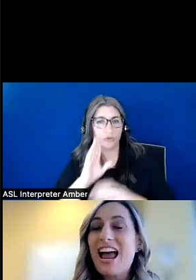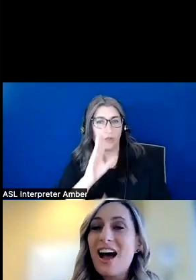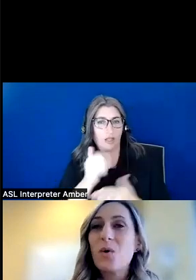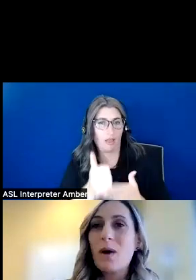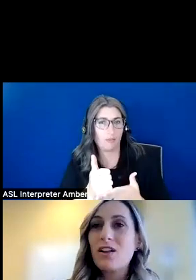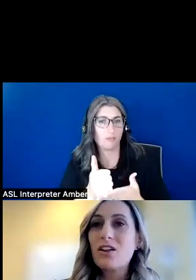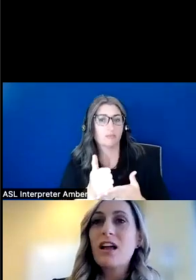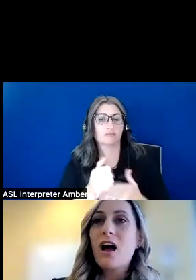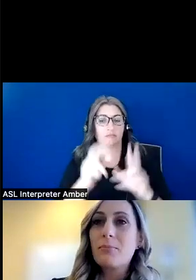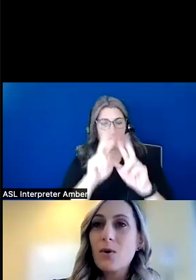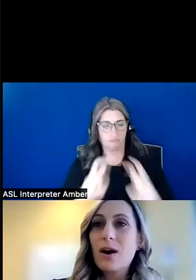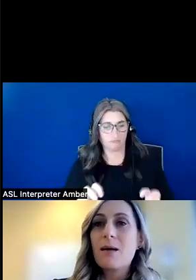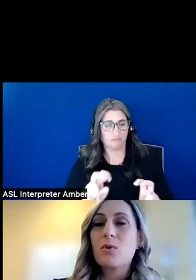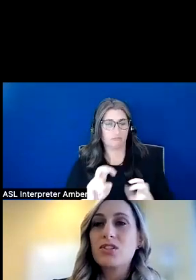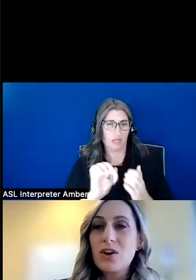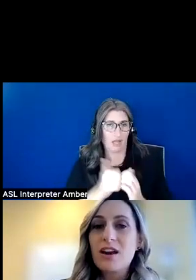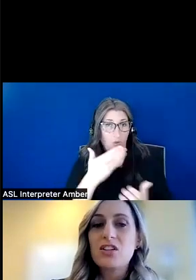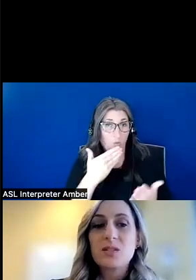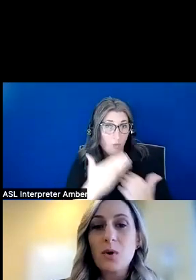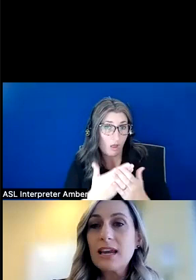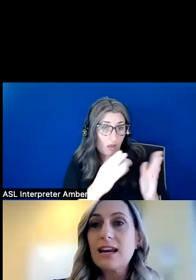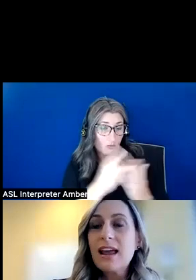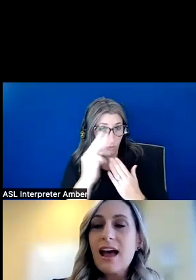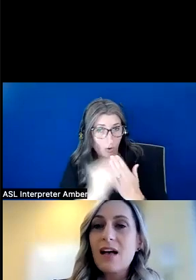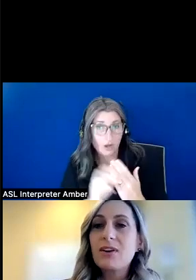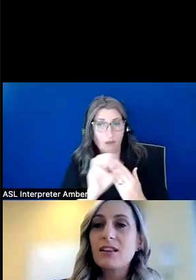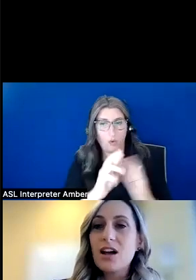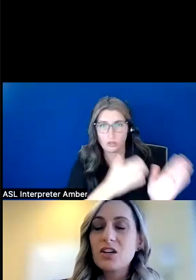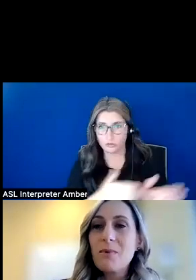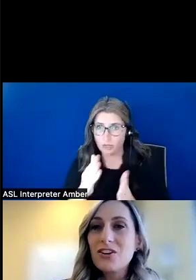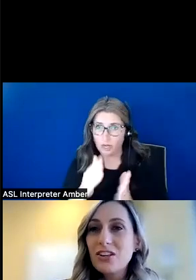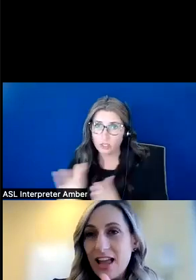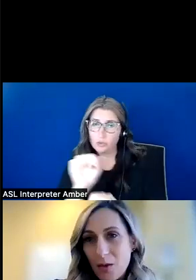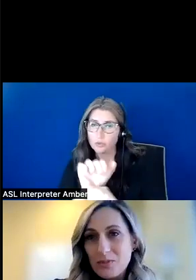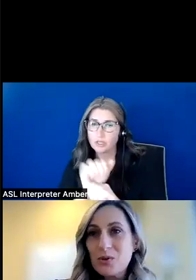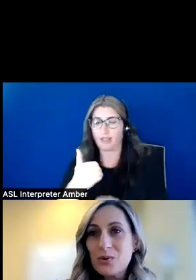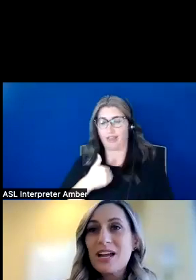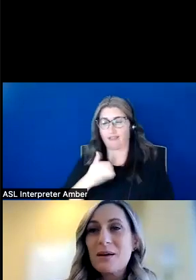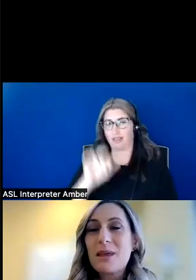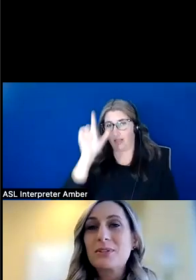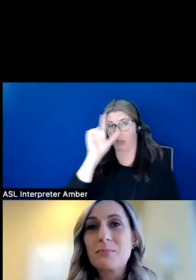how well a program or strategy is working, having a logic model helps you be able to